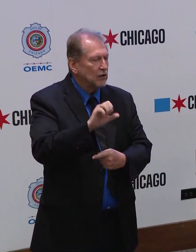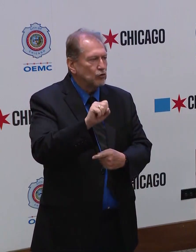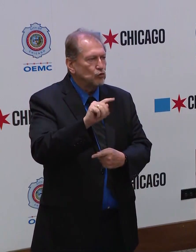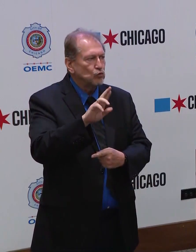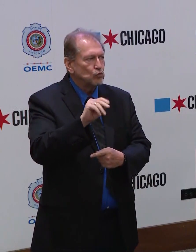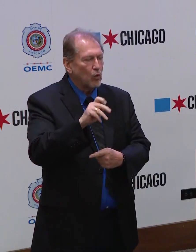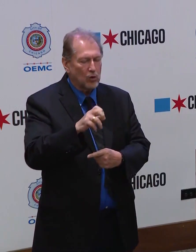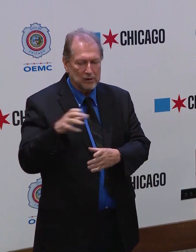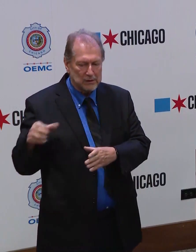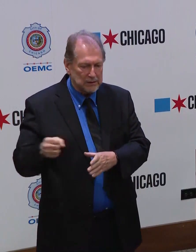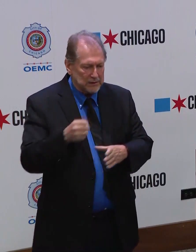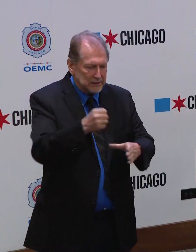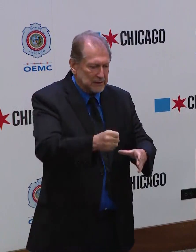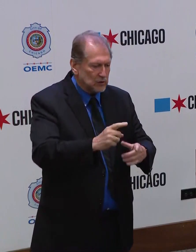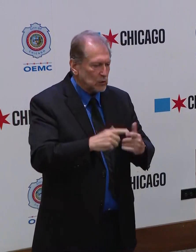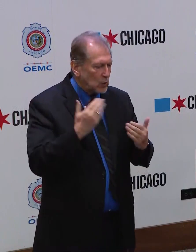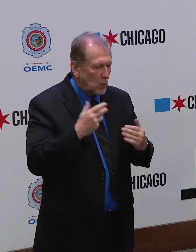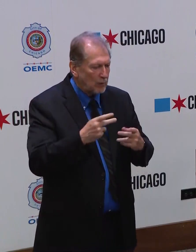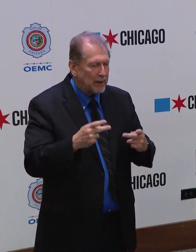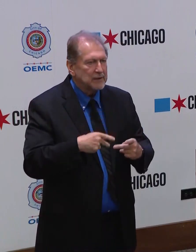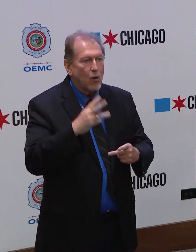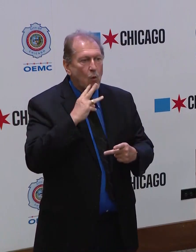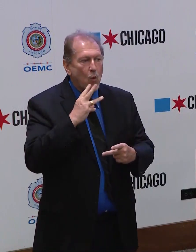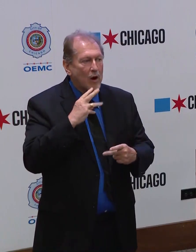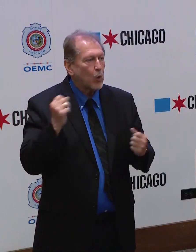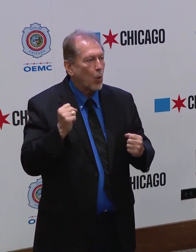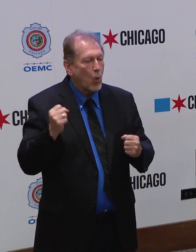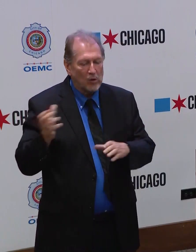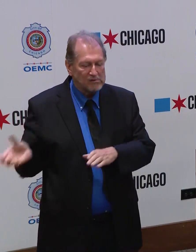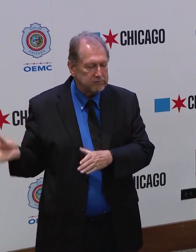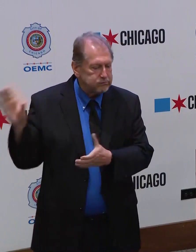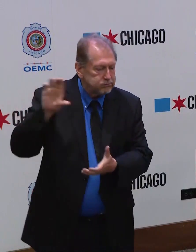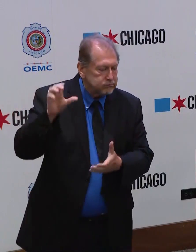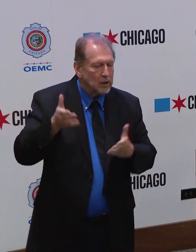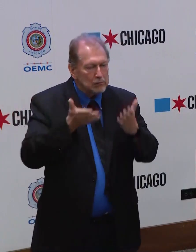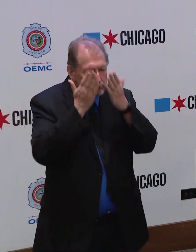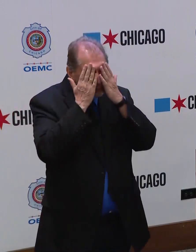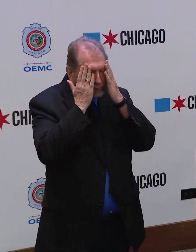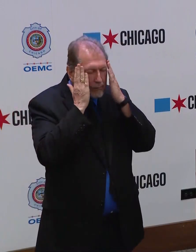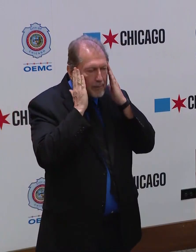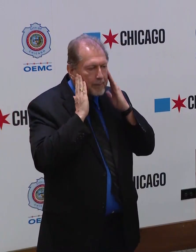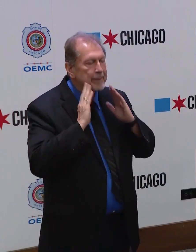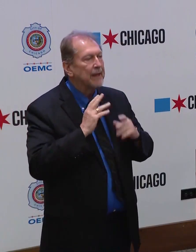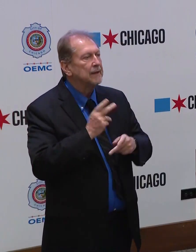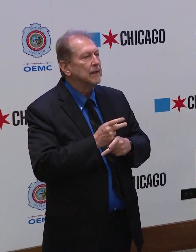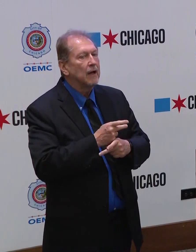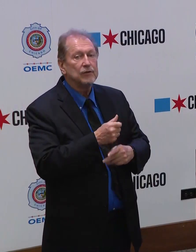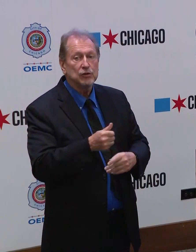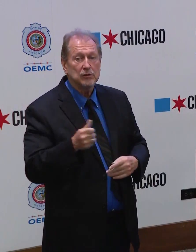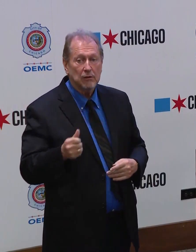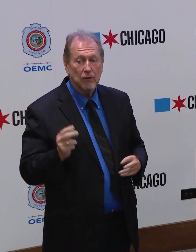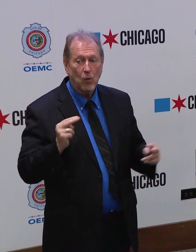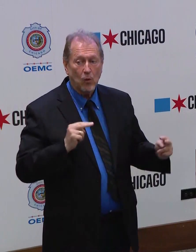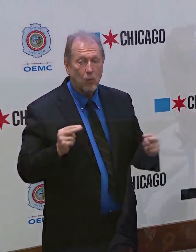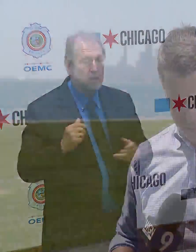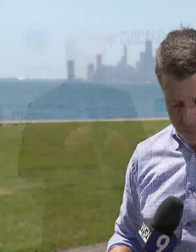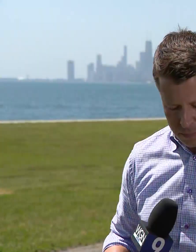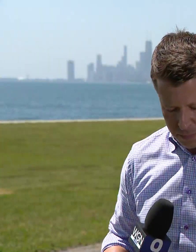SUFFERING FROM HEAT STROKE, CALL 9-1-1, IMMEDIATELY AND TRY TO MOVE THE PERSON INTO COOL PLACE AND COOL THE PERSON